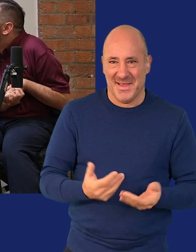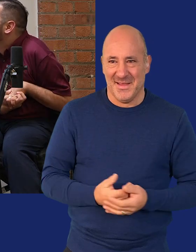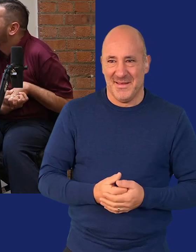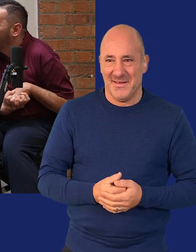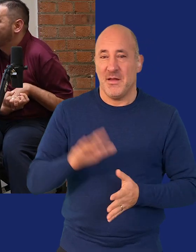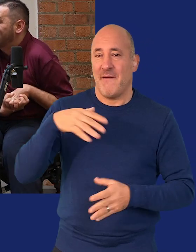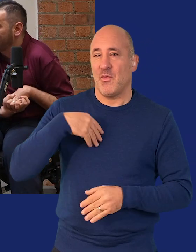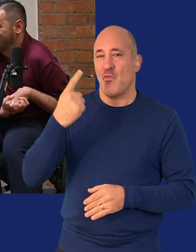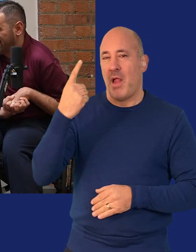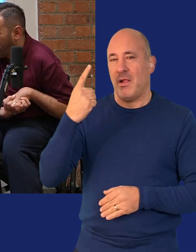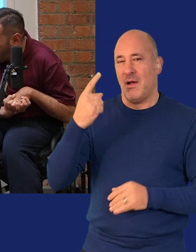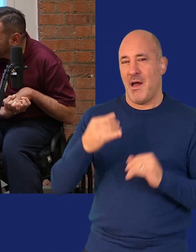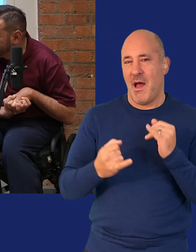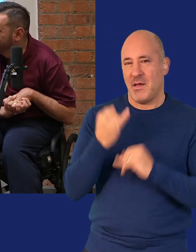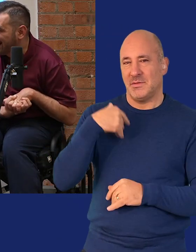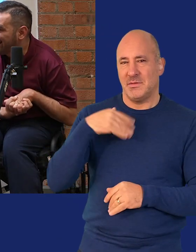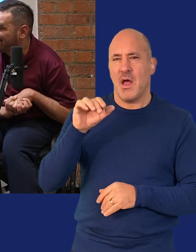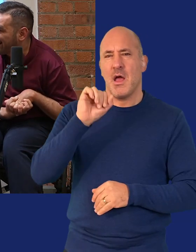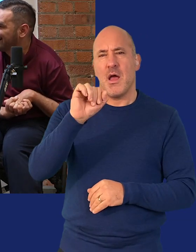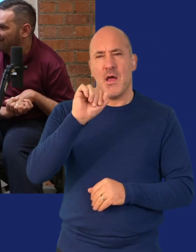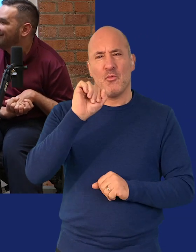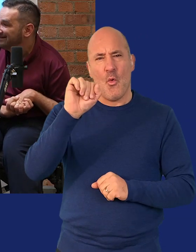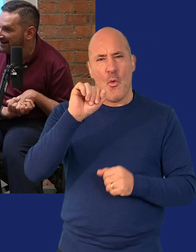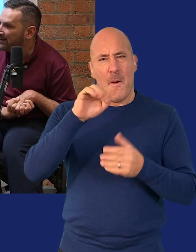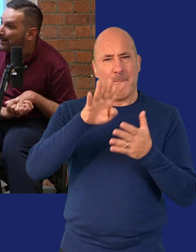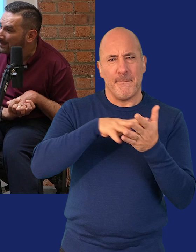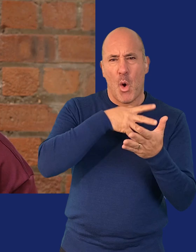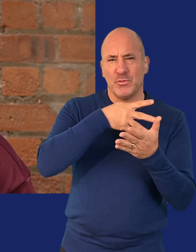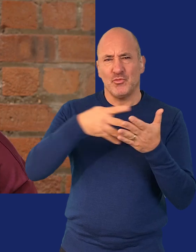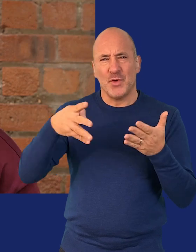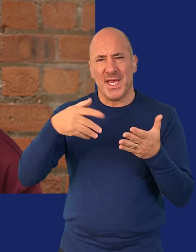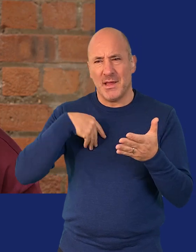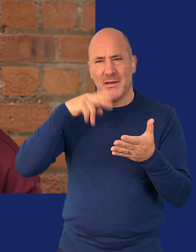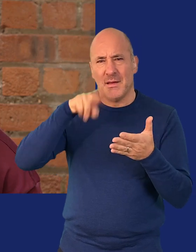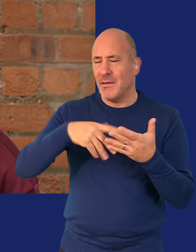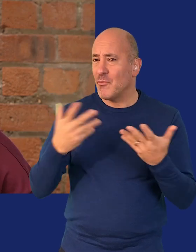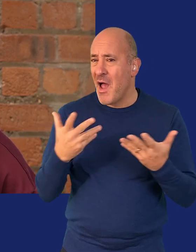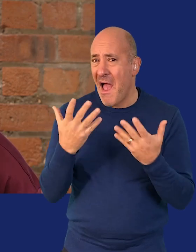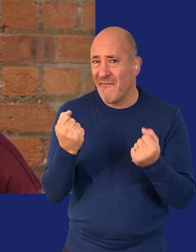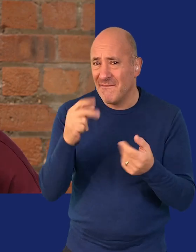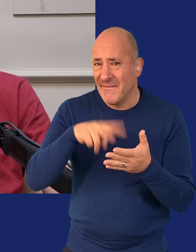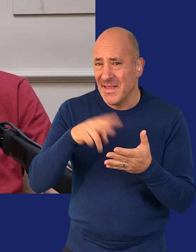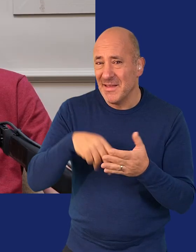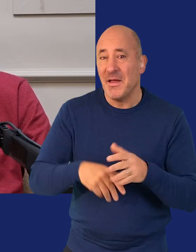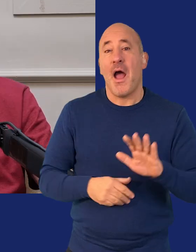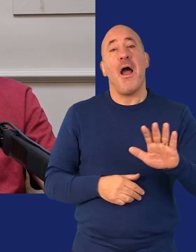I've got one last thing. I want to know where we can see Paul's poetry. Is there a place?